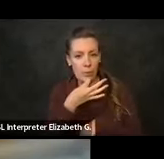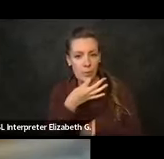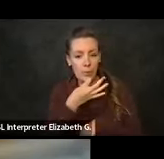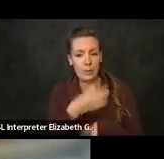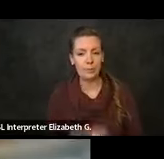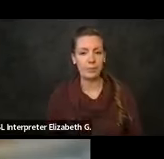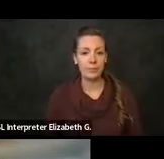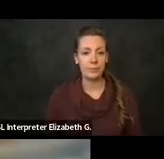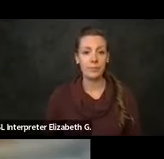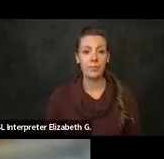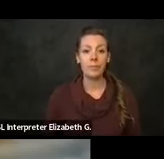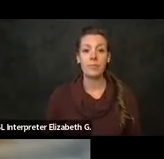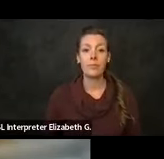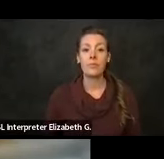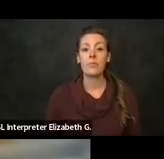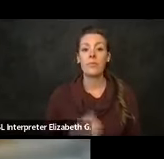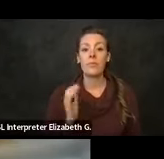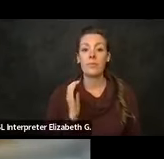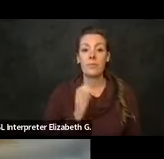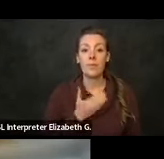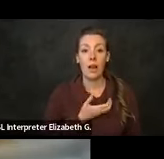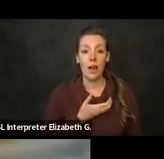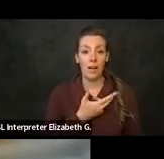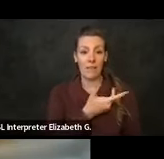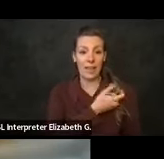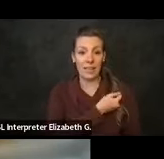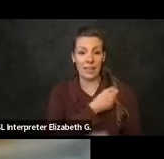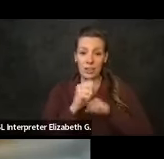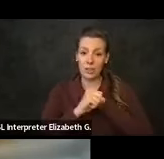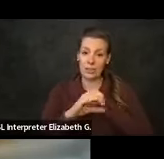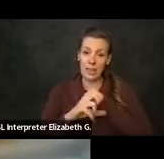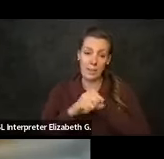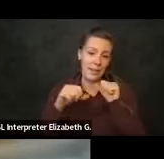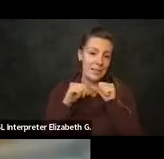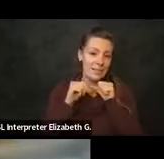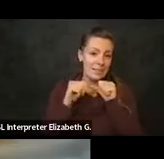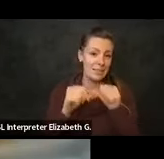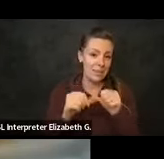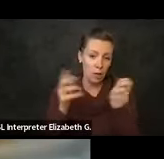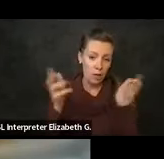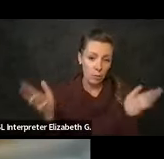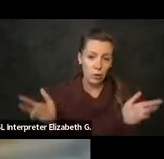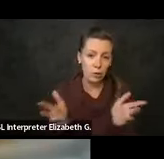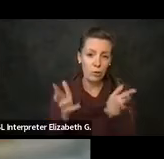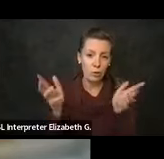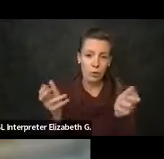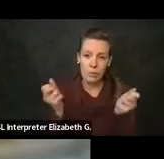Meanwhile, our pediatric vaccination campaign is continuing as we press to get as many of our children vaccinated as